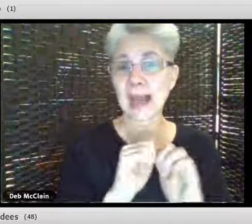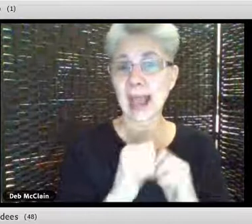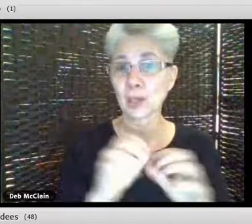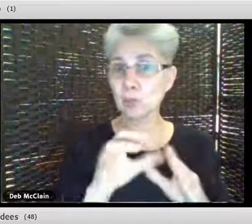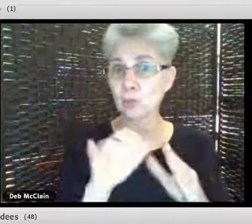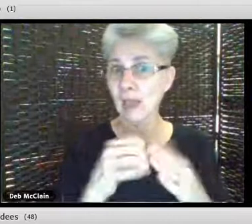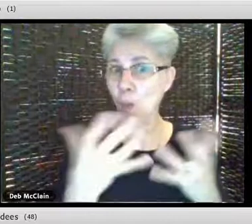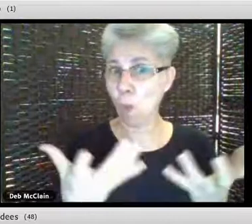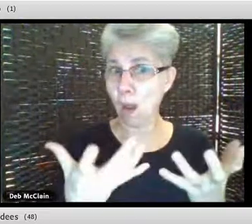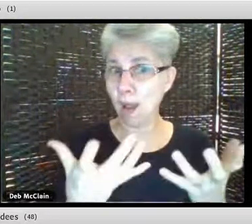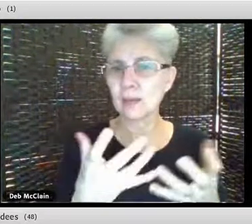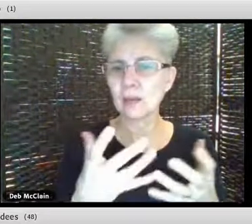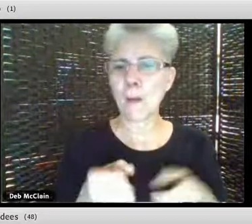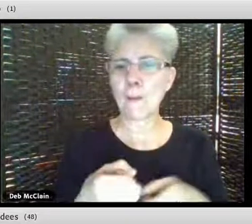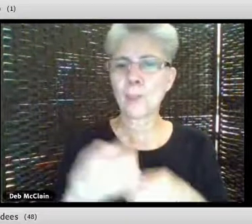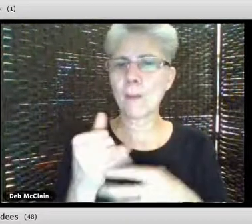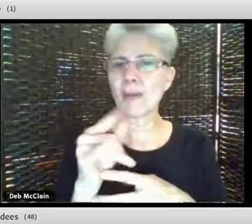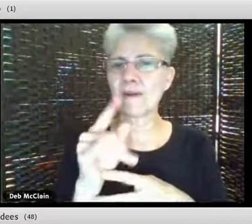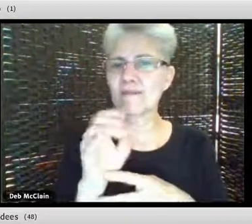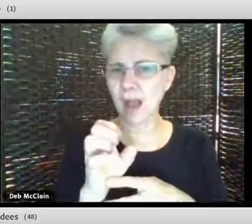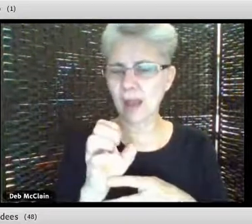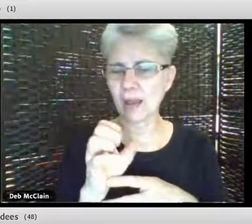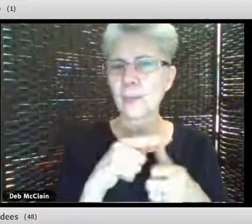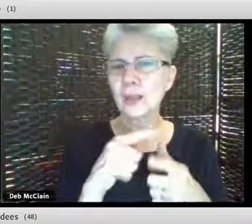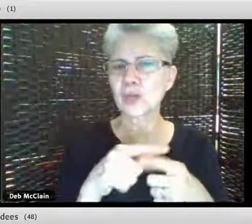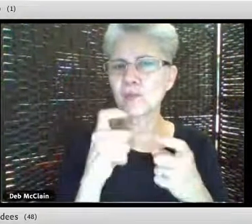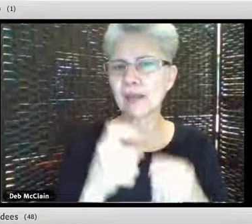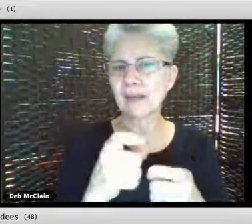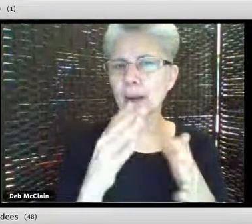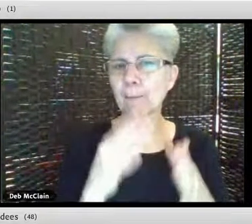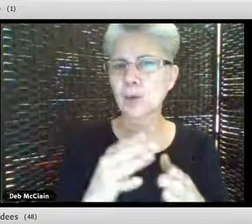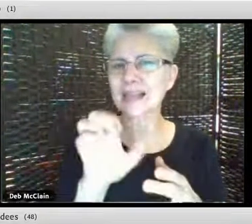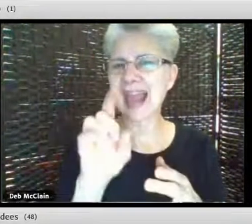"Please turn on suggest changes," and the way you do that, if you get a file